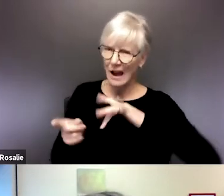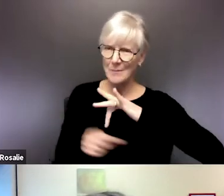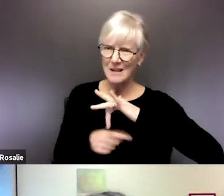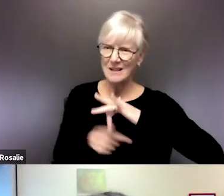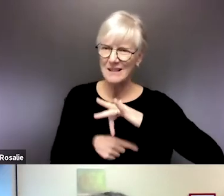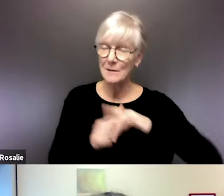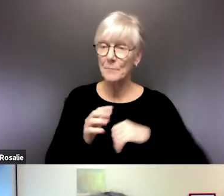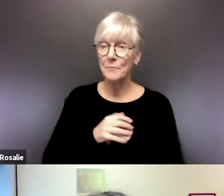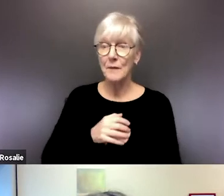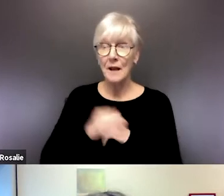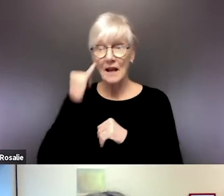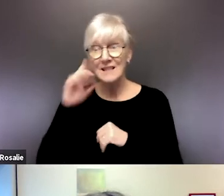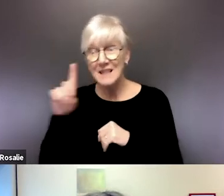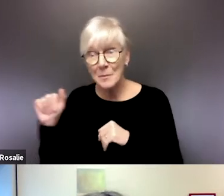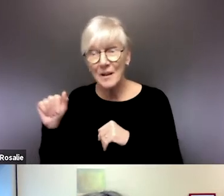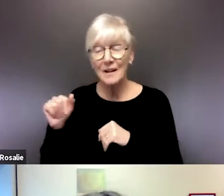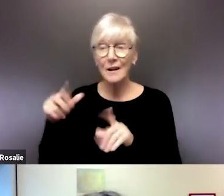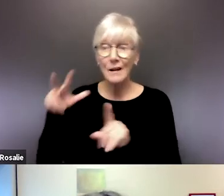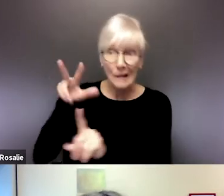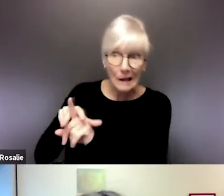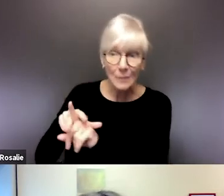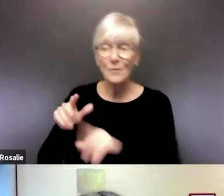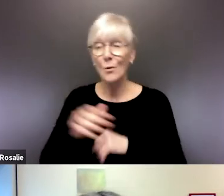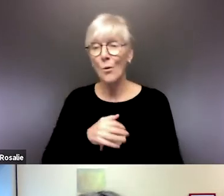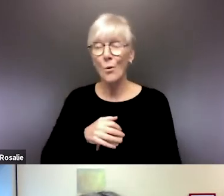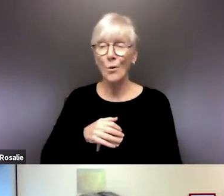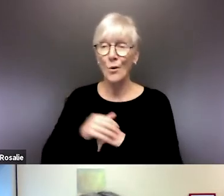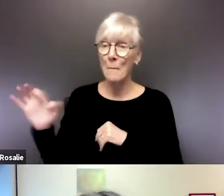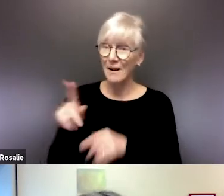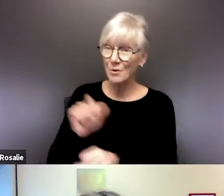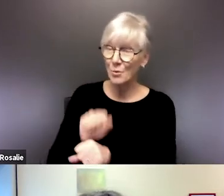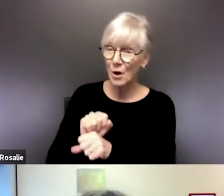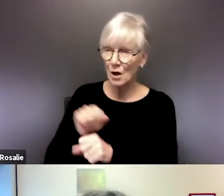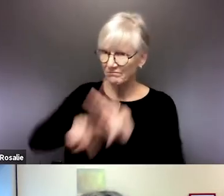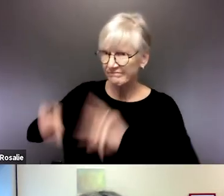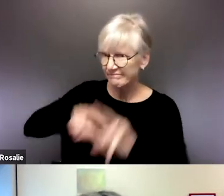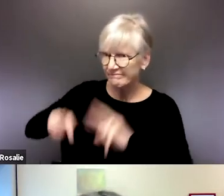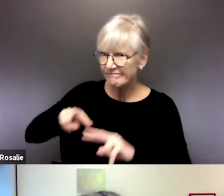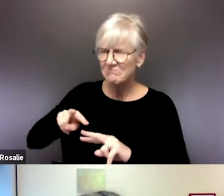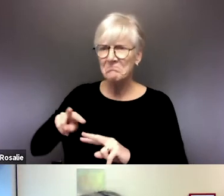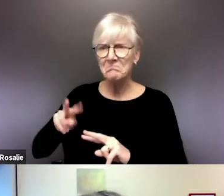disability claims are pressing for a prompt return to work without addressing work related issues.